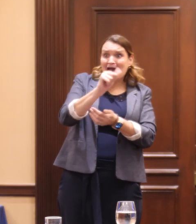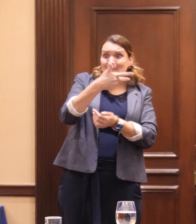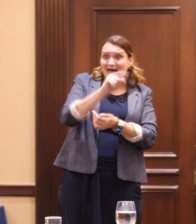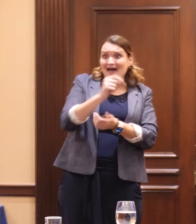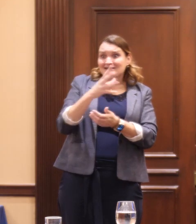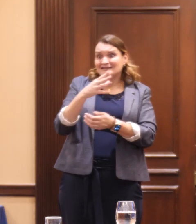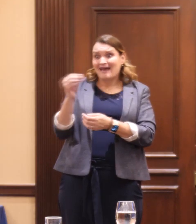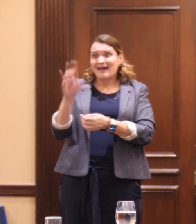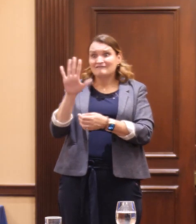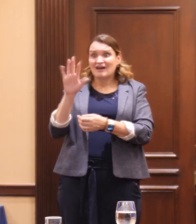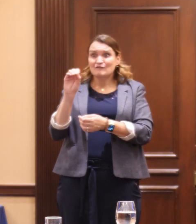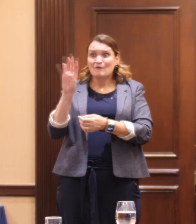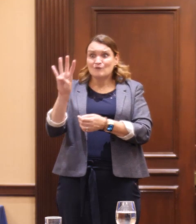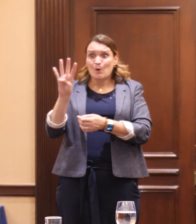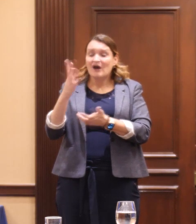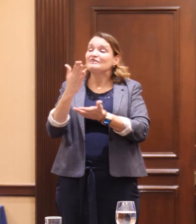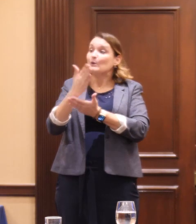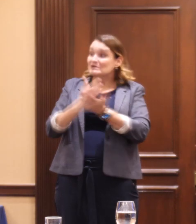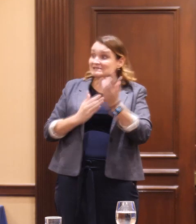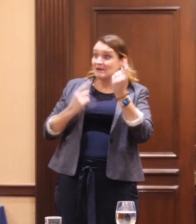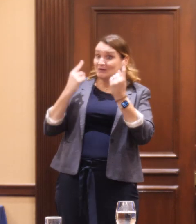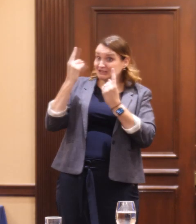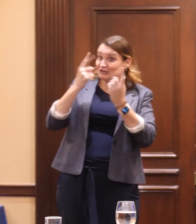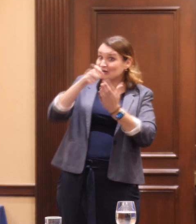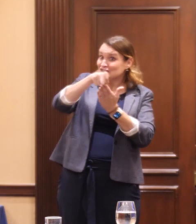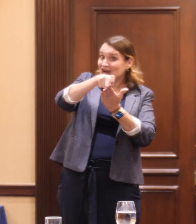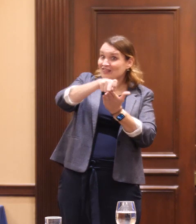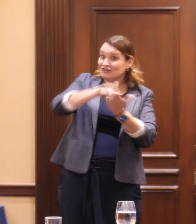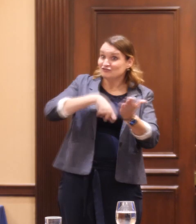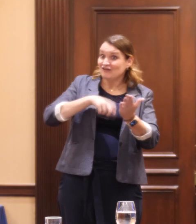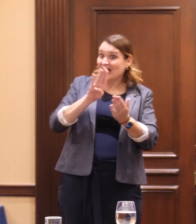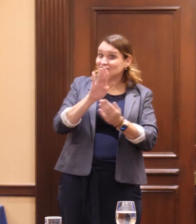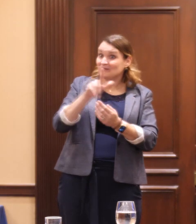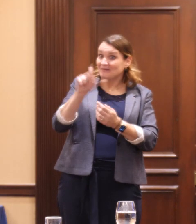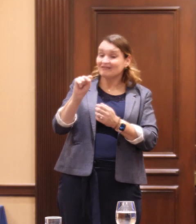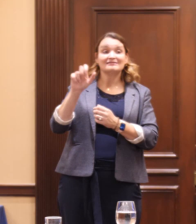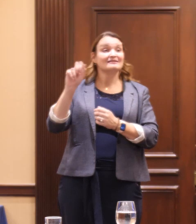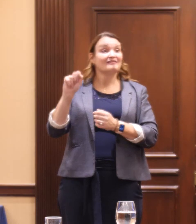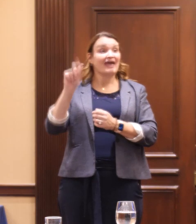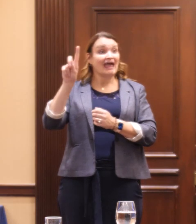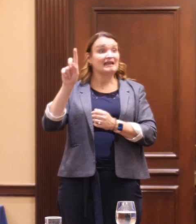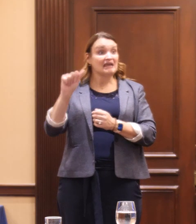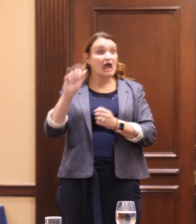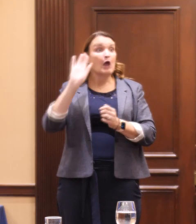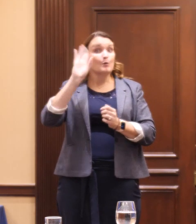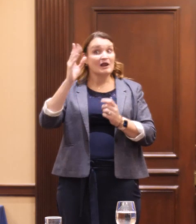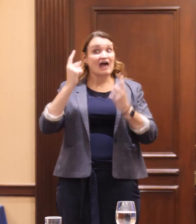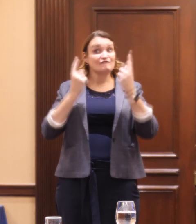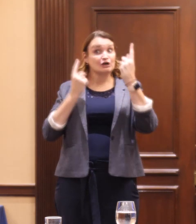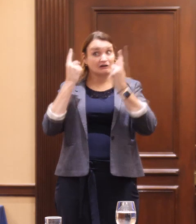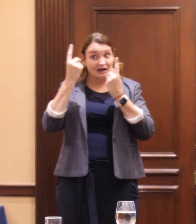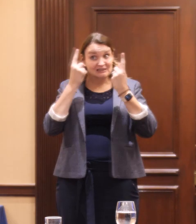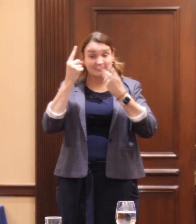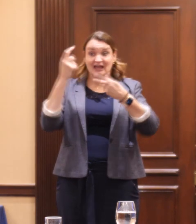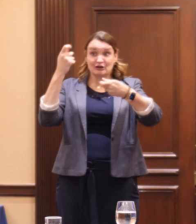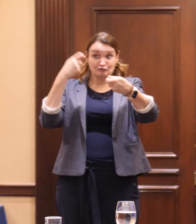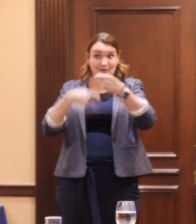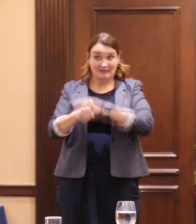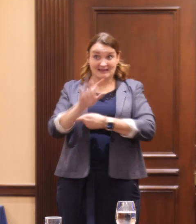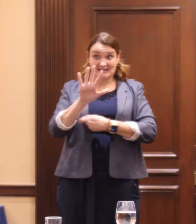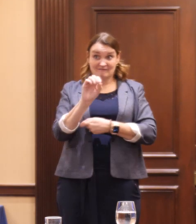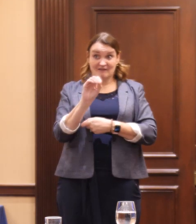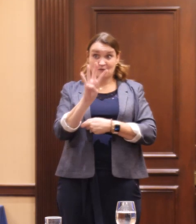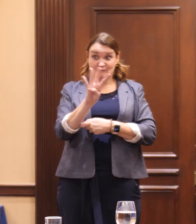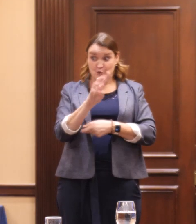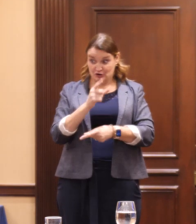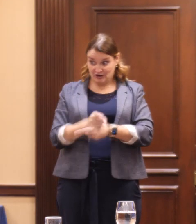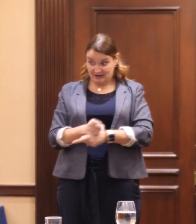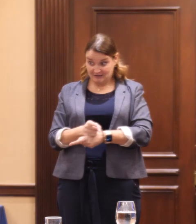I saw in the draft bills that the ADA would have contemplated replacing Section 504 correct there